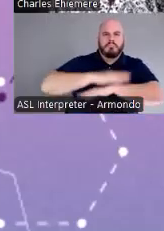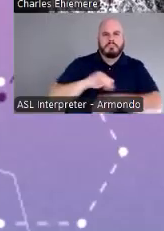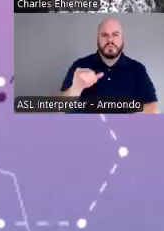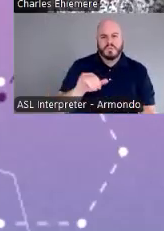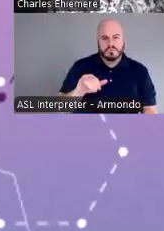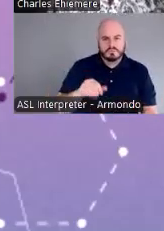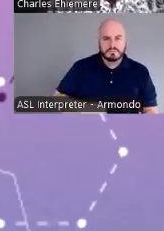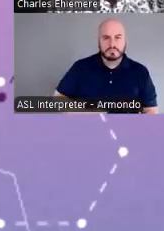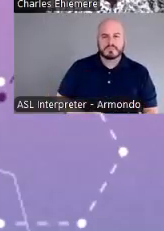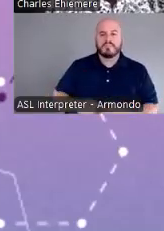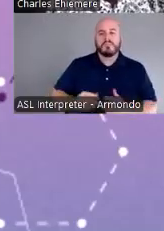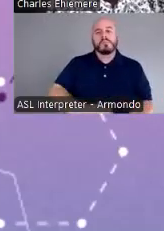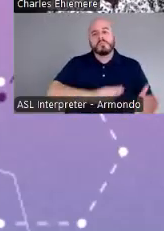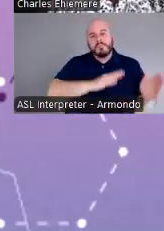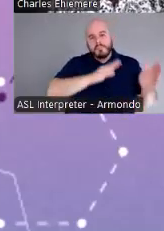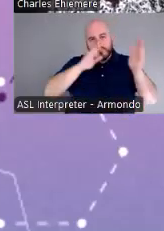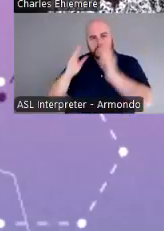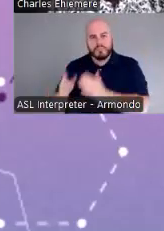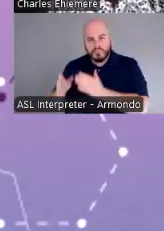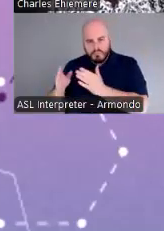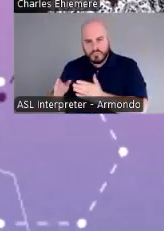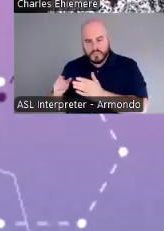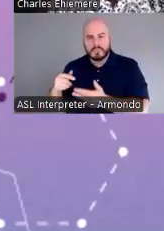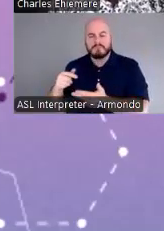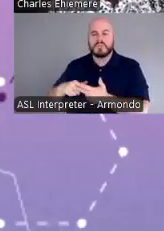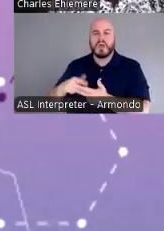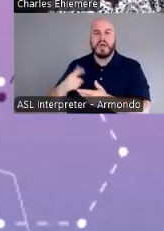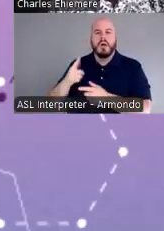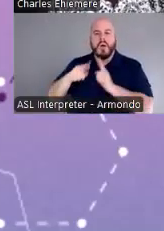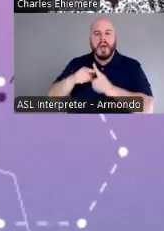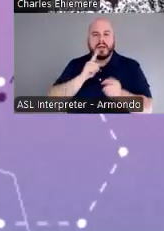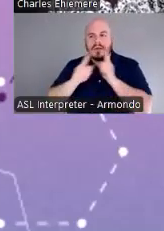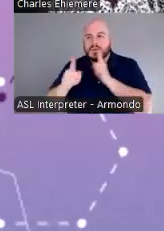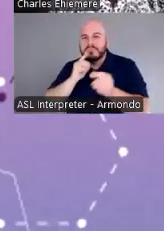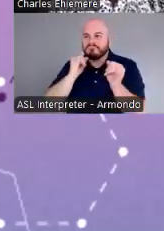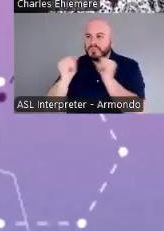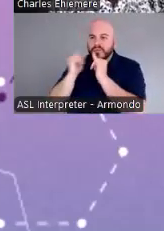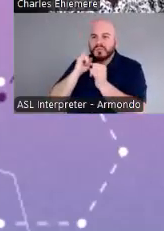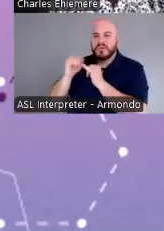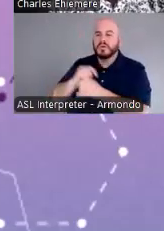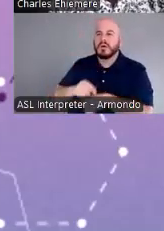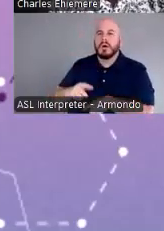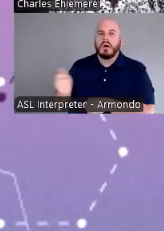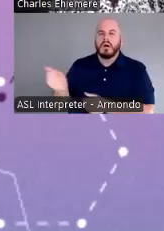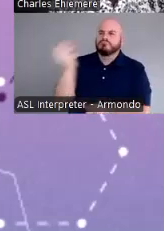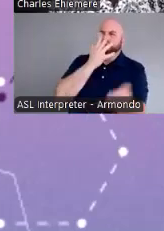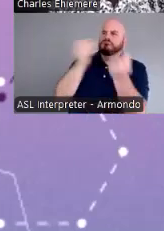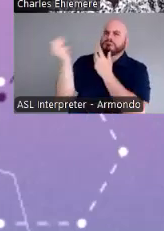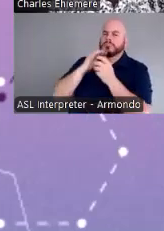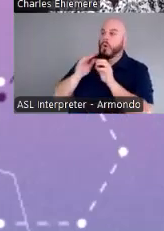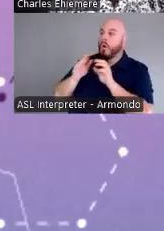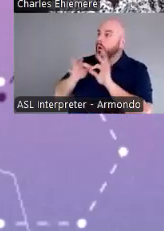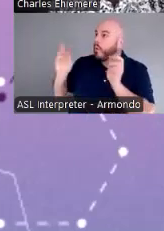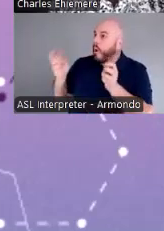then used some of the quotes that people will say, oh, this is what we would want to see in an ideal situation.